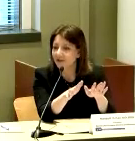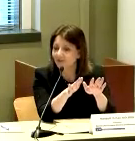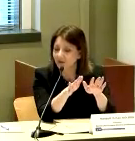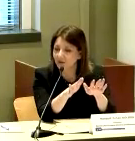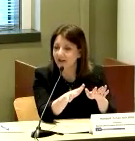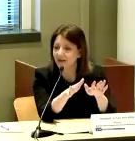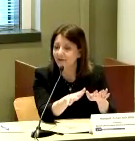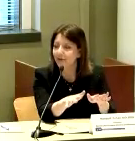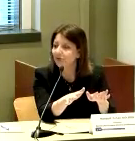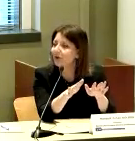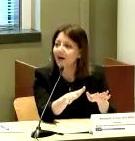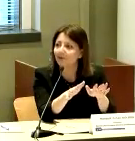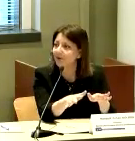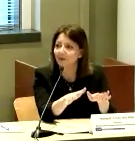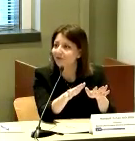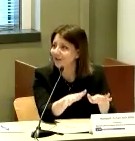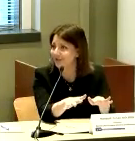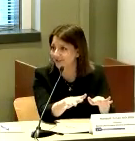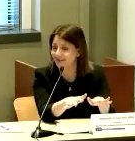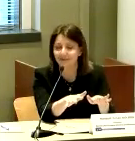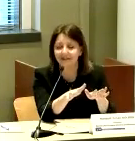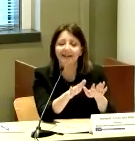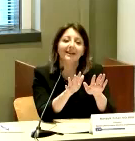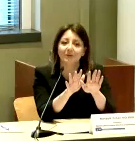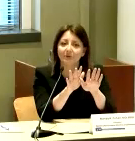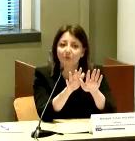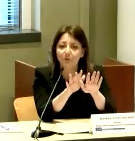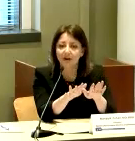because we are training folks who come from those villages. So, it was wonderful to see.